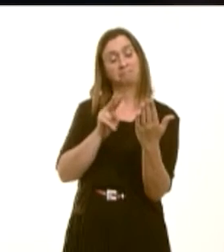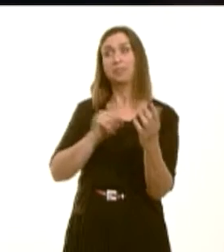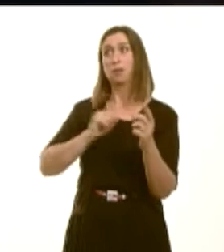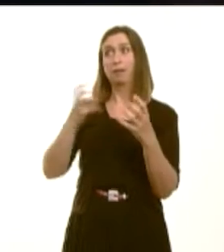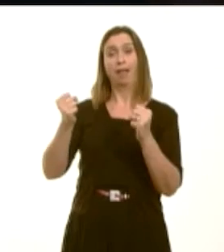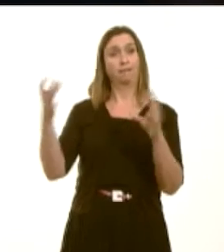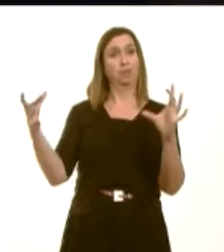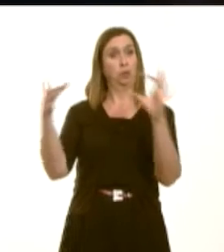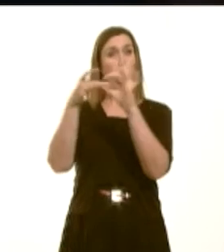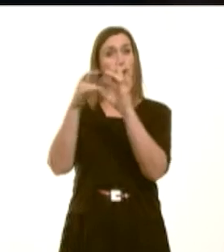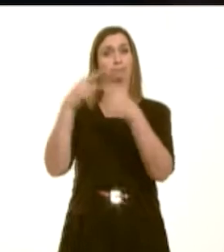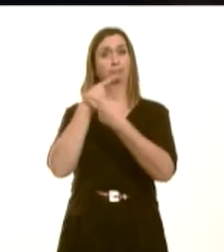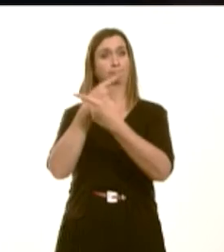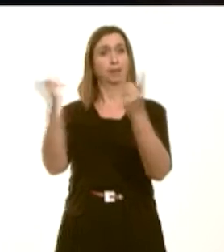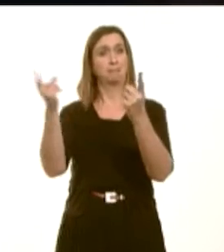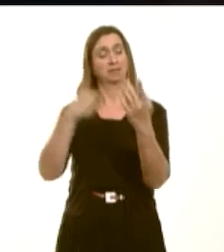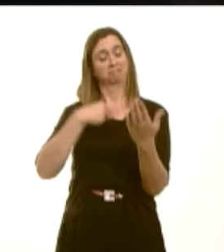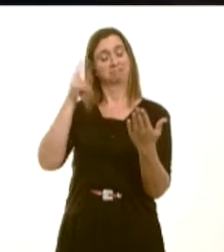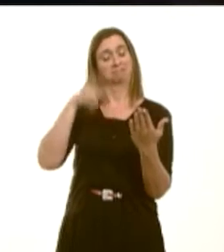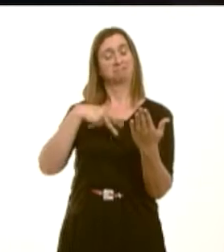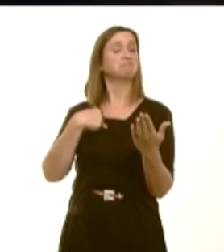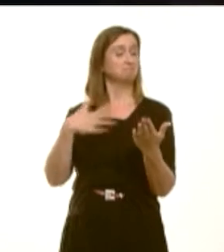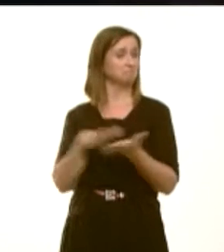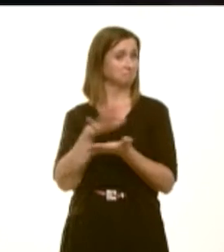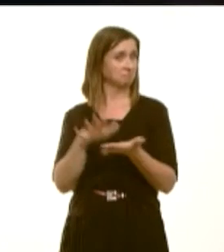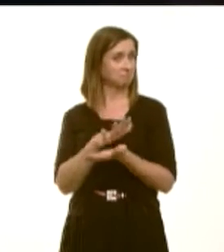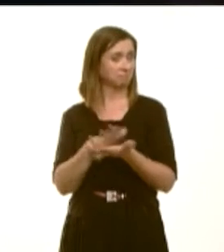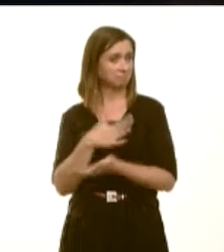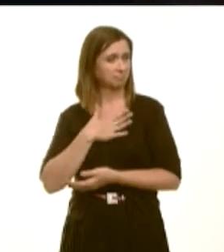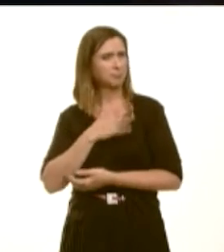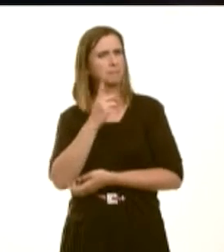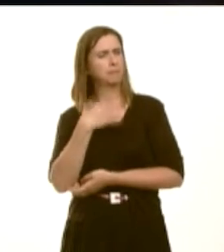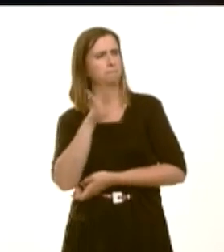two of you as First Ministers, but may I ask how you intend to ensure that Scotland and